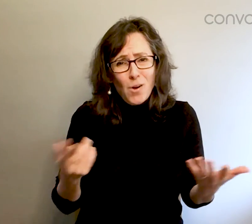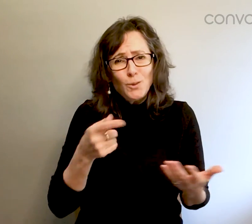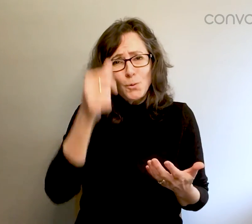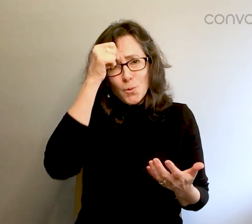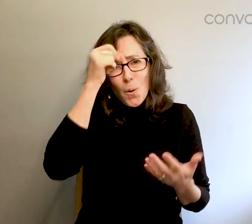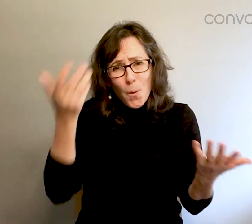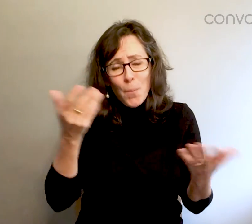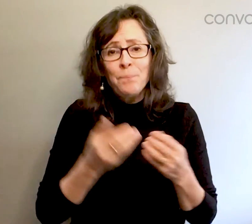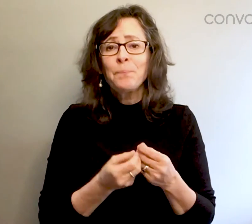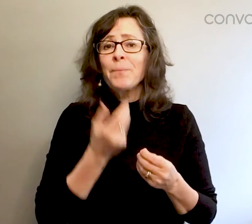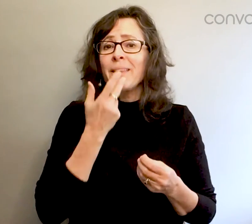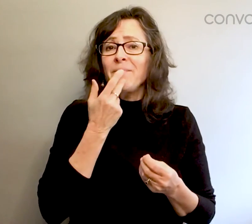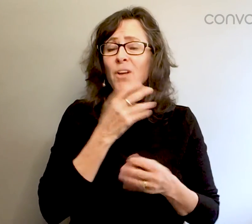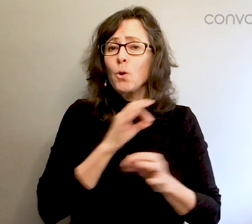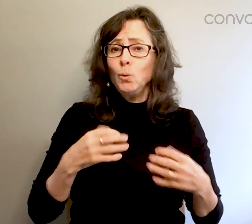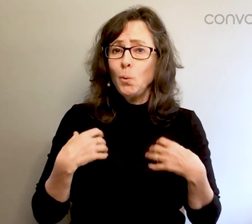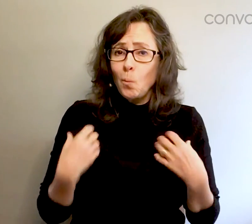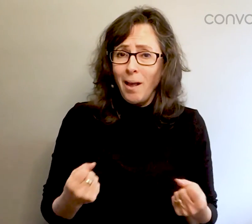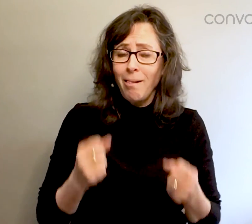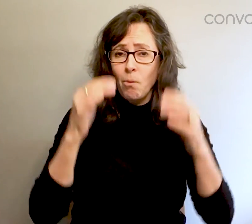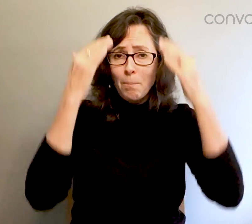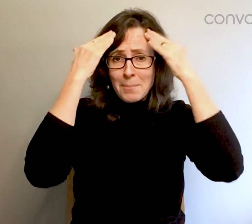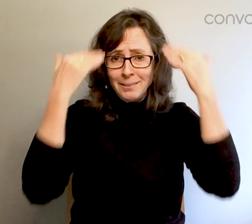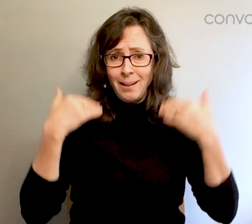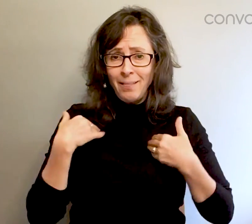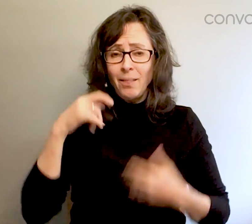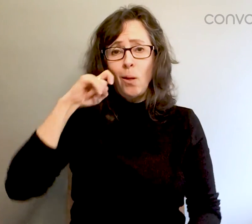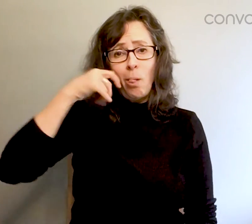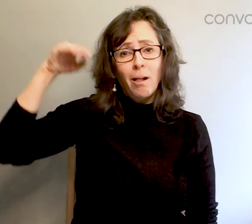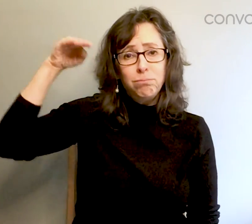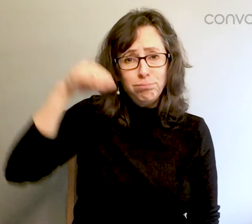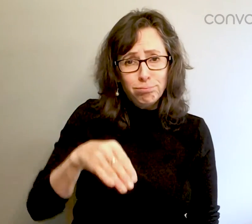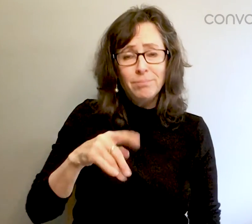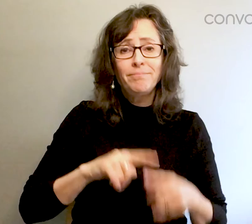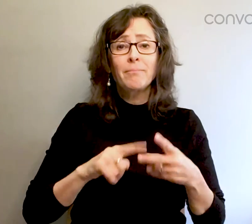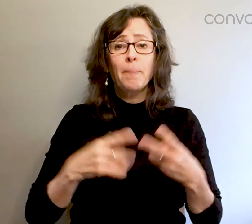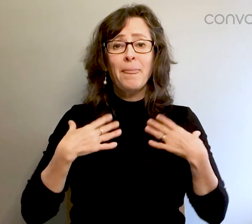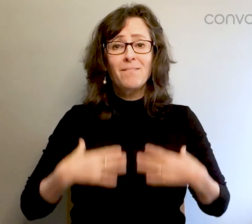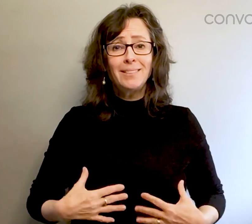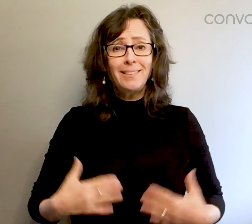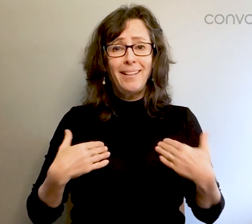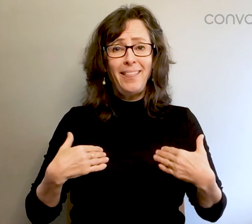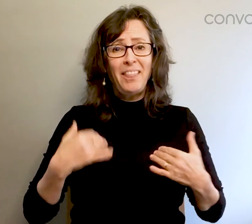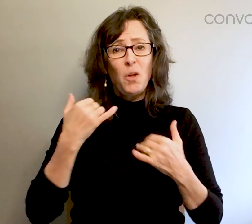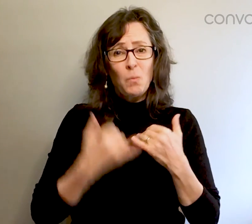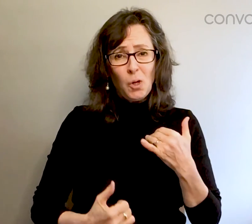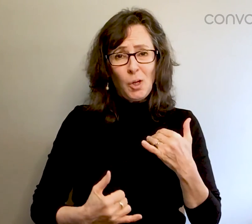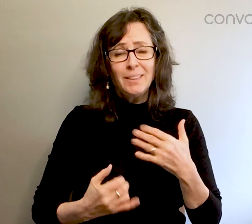If we are mentally unwell, we become physically unwell, conversely, if we are physically unwell, this can impact our mental wellbeing,